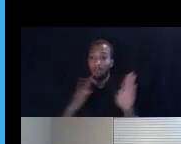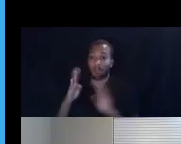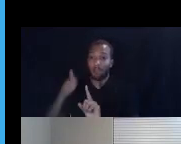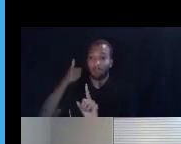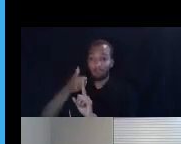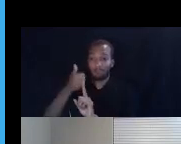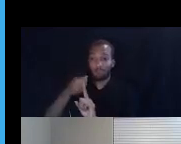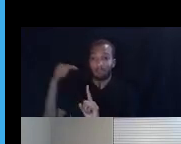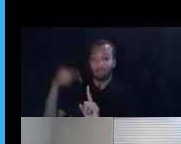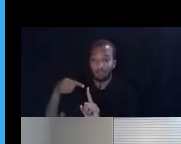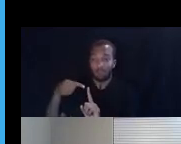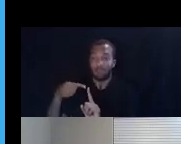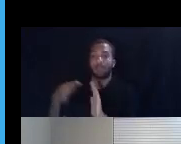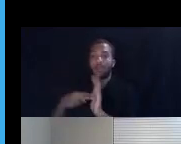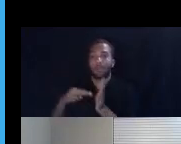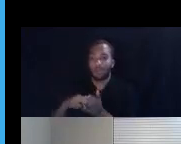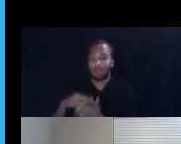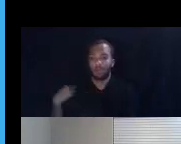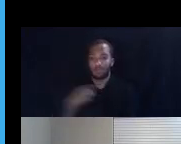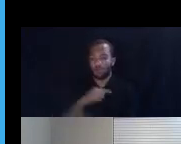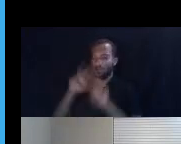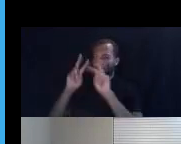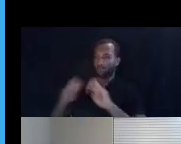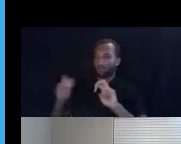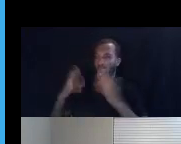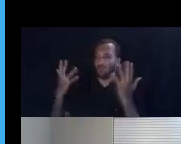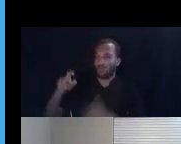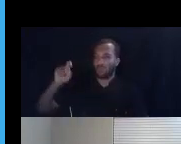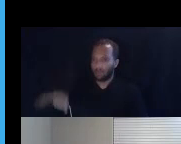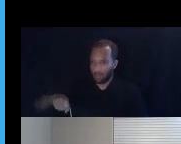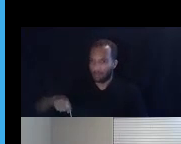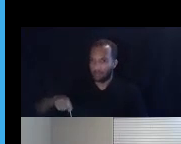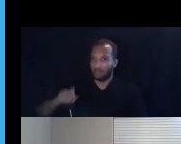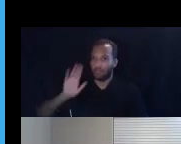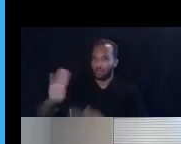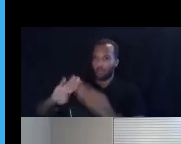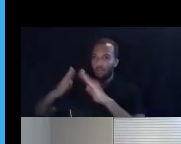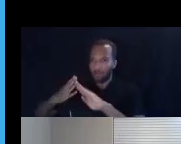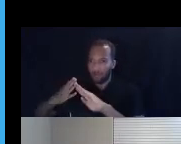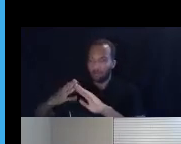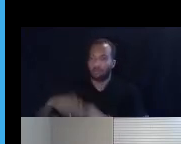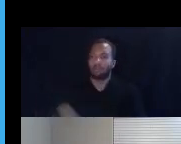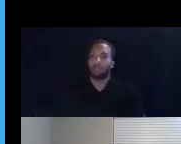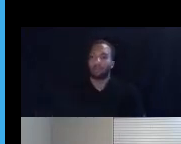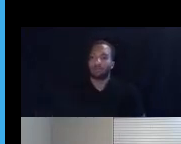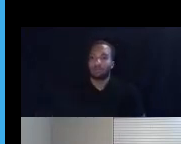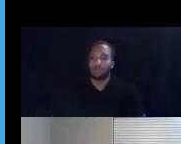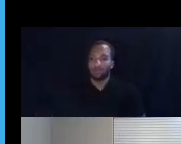that needs assessment we see it as, okay, here's what community mentioned in terms of needs